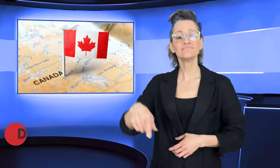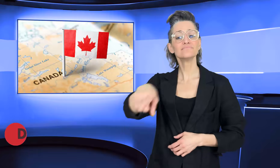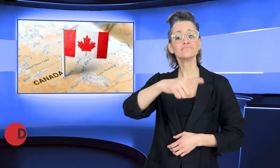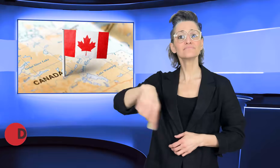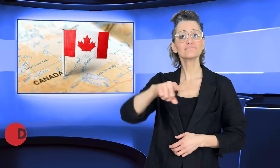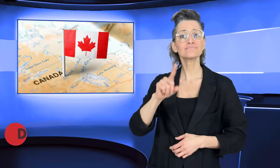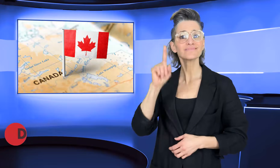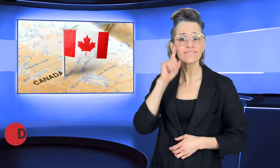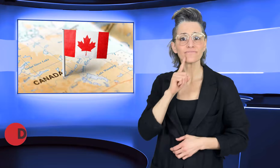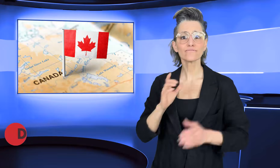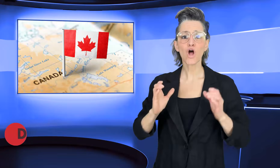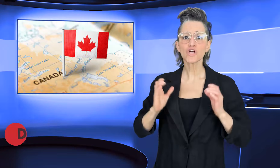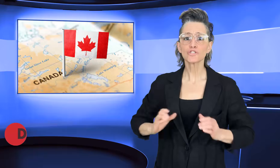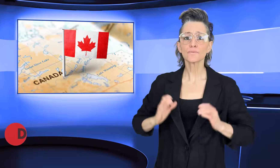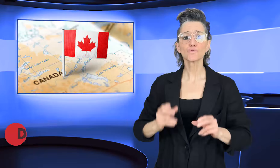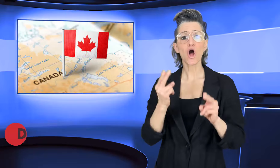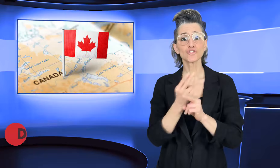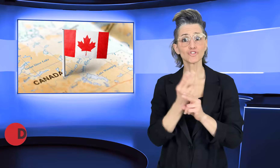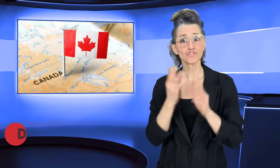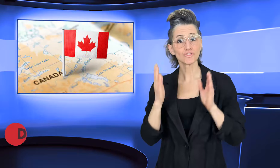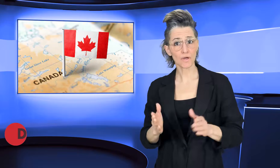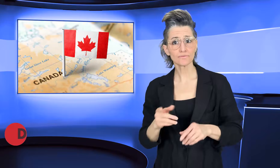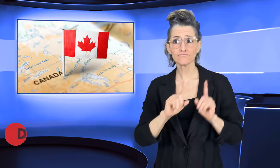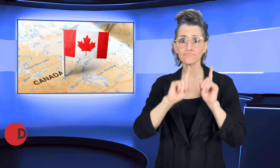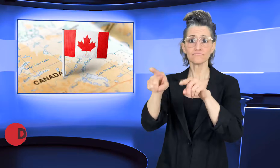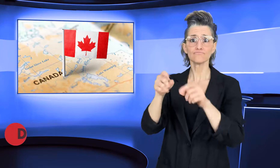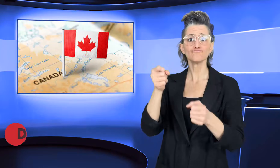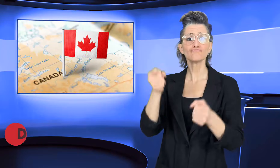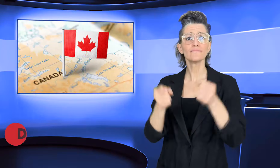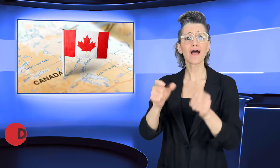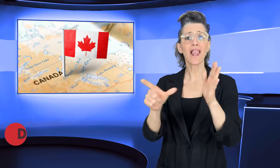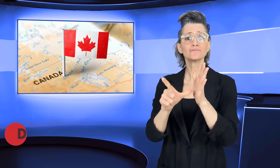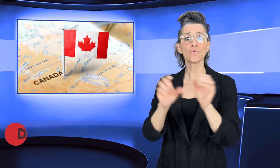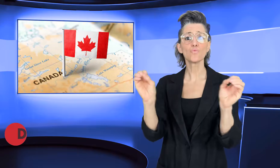What types of services can Deaf customers use with